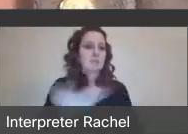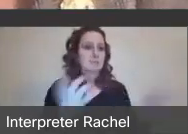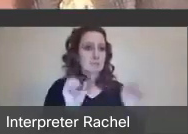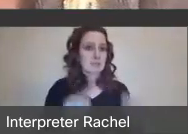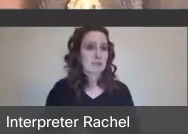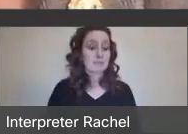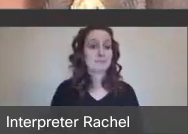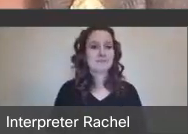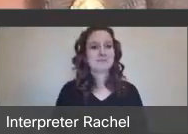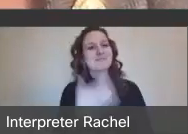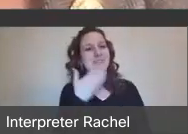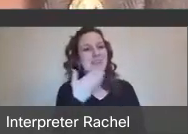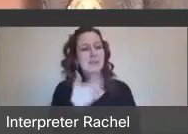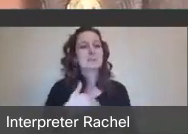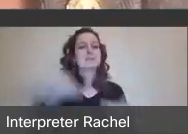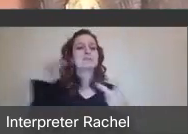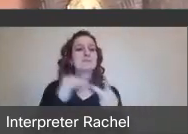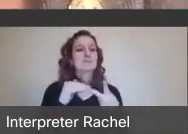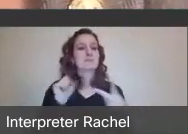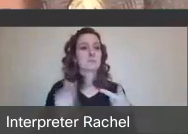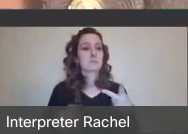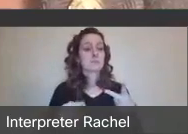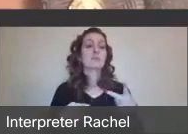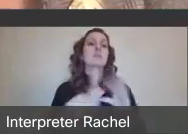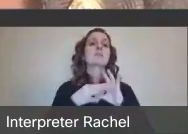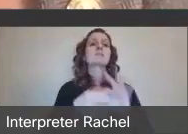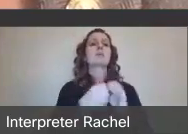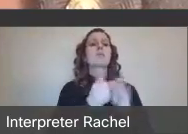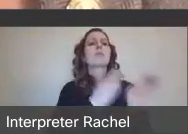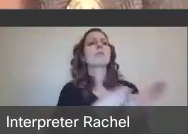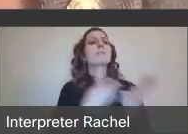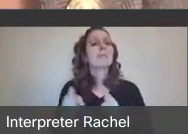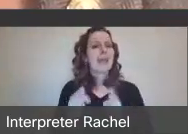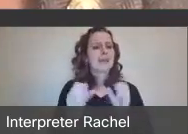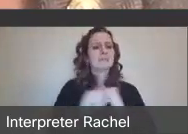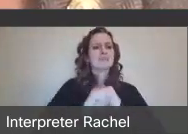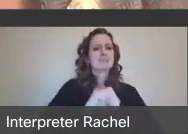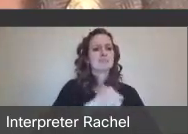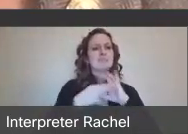[Reporter] Okay thank you and regarding the plans that have been publicized about a possible